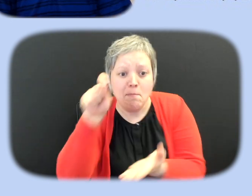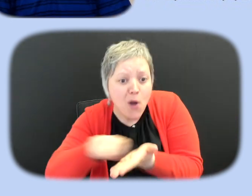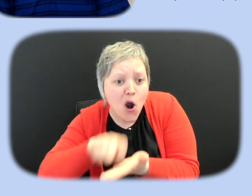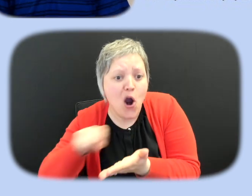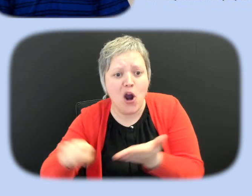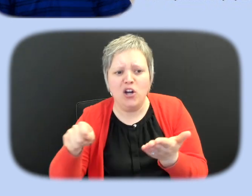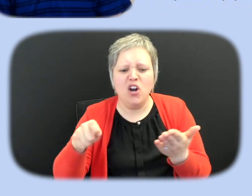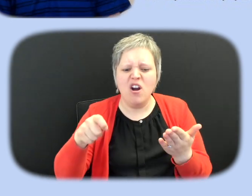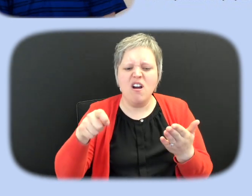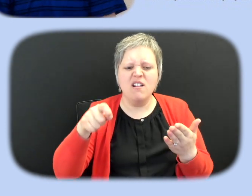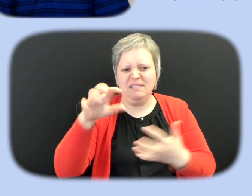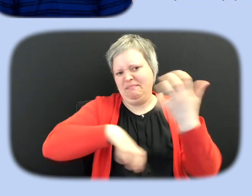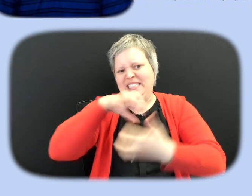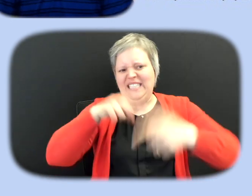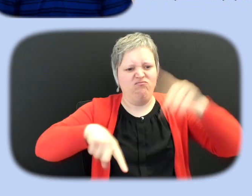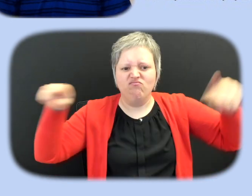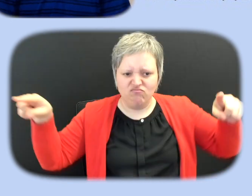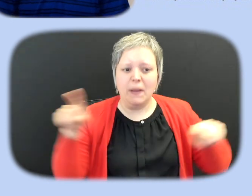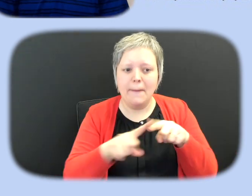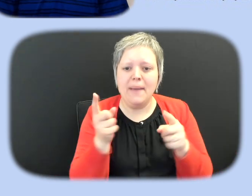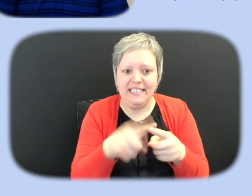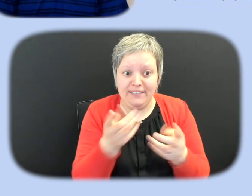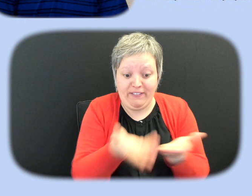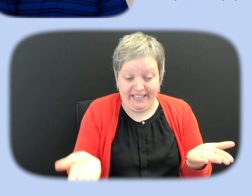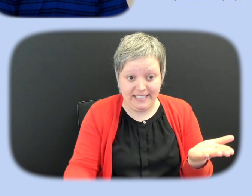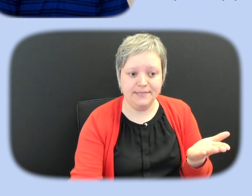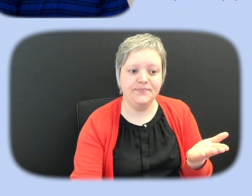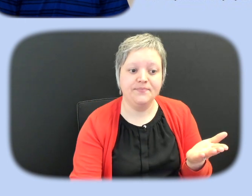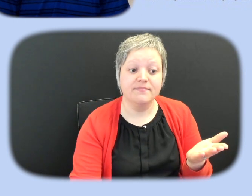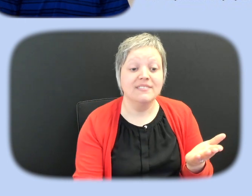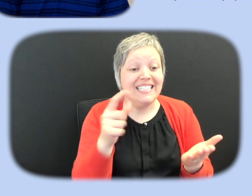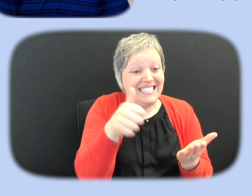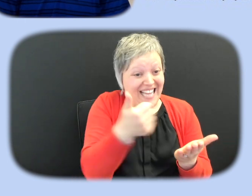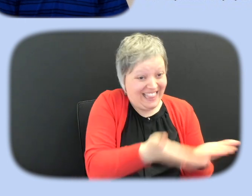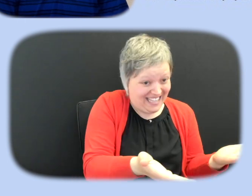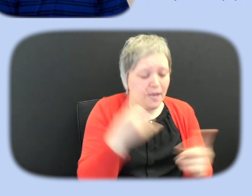Anything. Anything will work. You will also need two pillows or t-shirts and two pieces of paper.